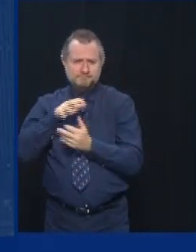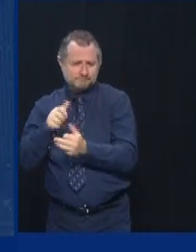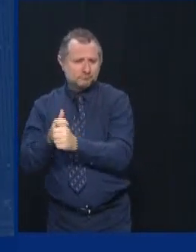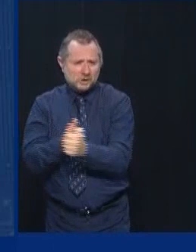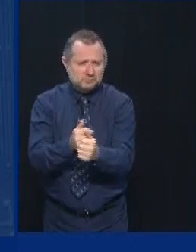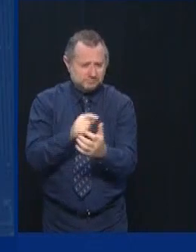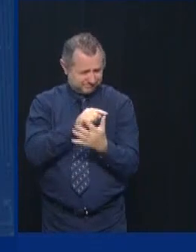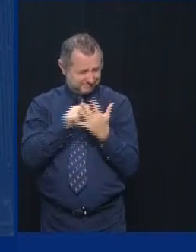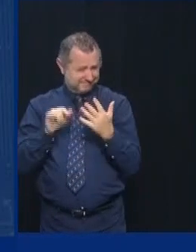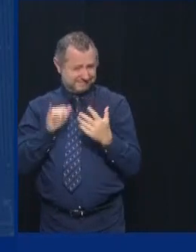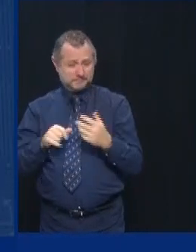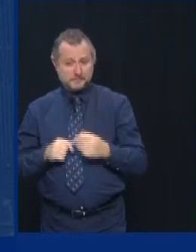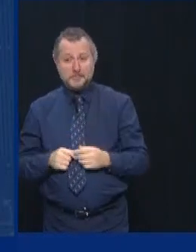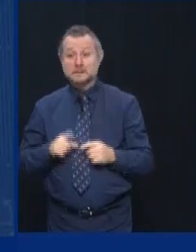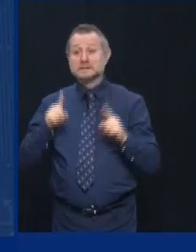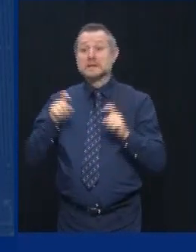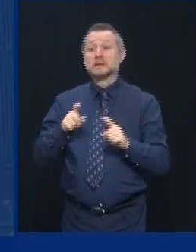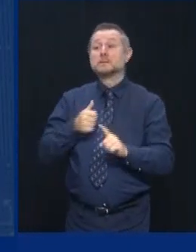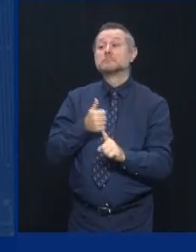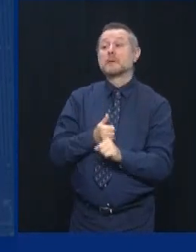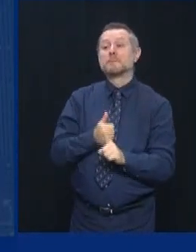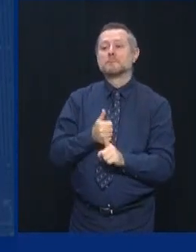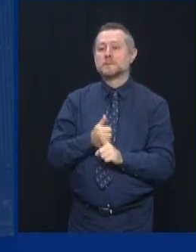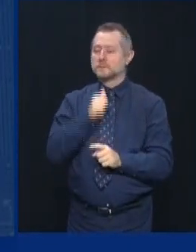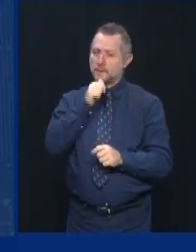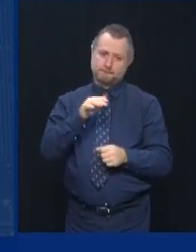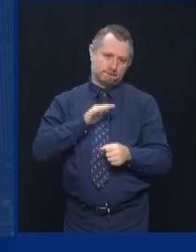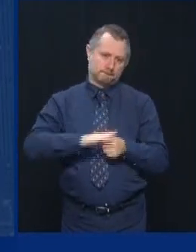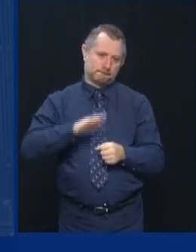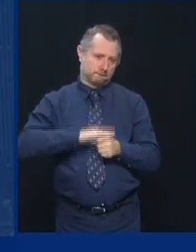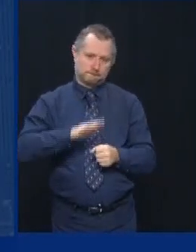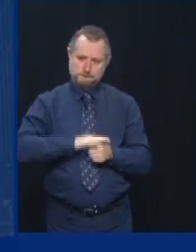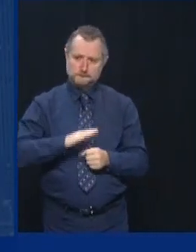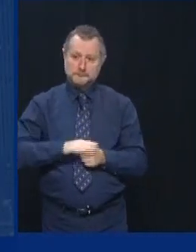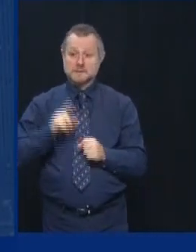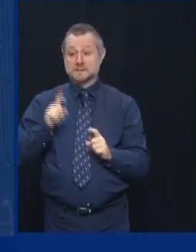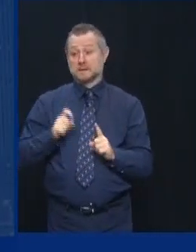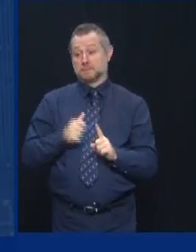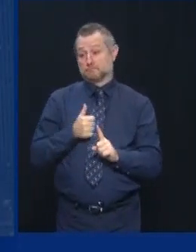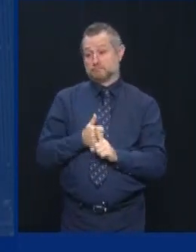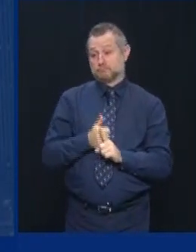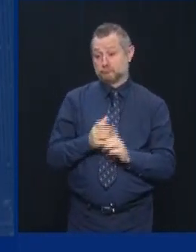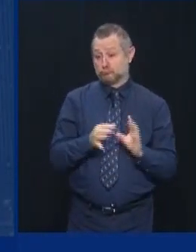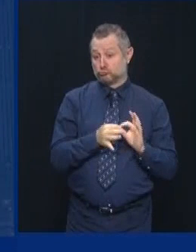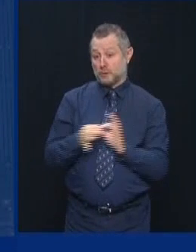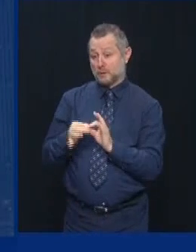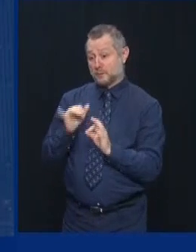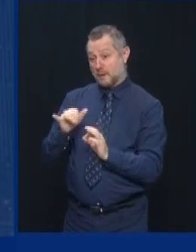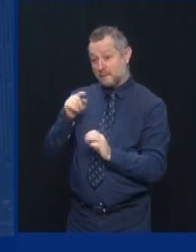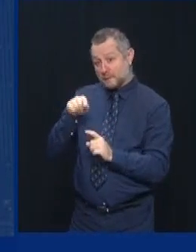GET THE FACTS. FOLLOW THE DATA.